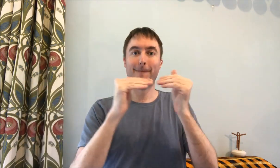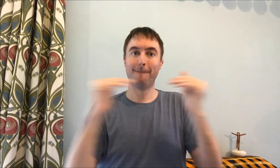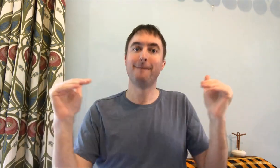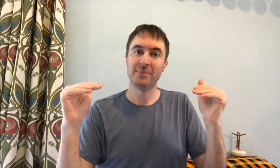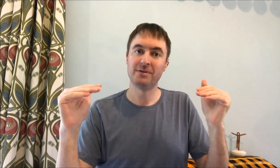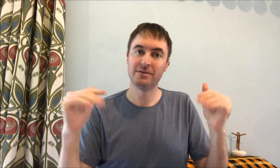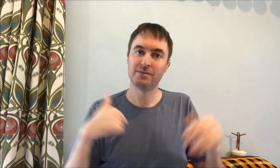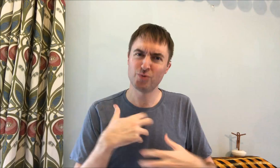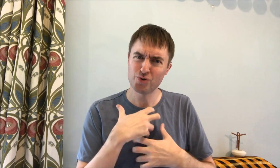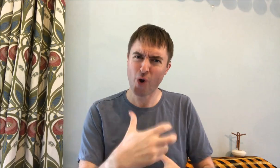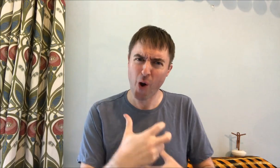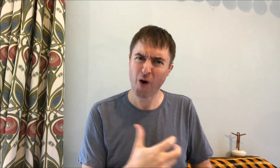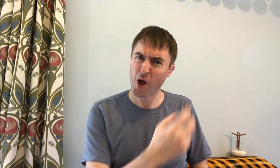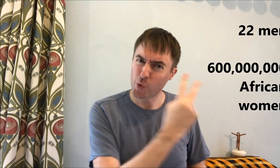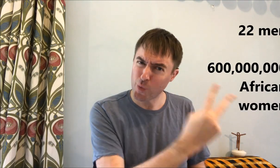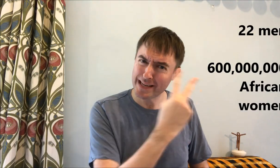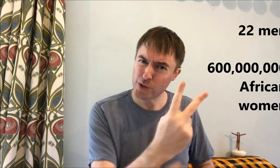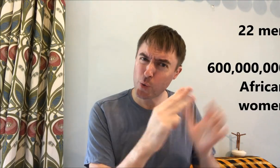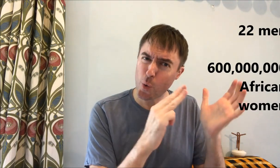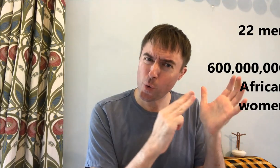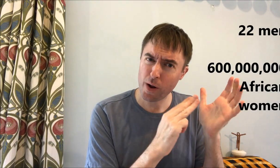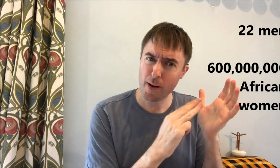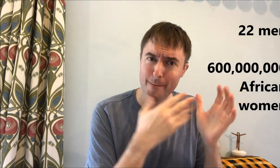Isn't that shocking?